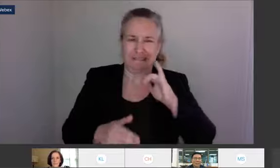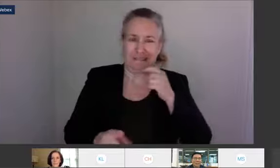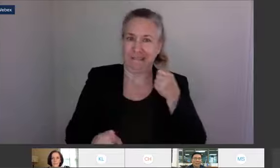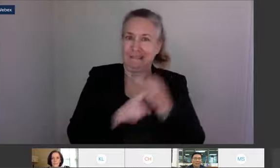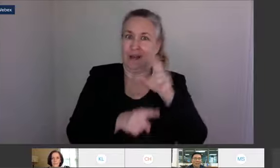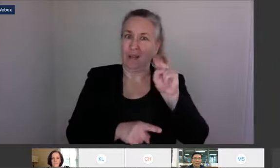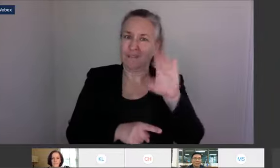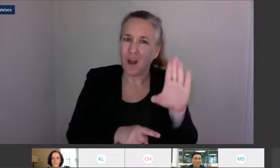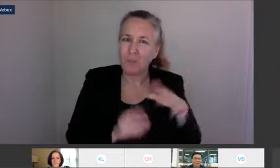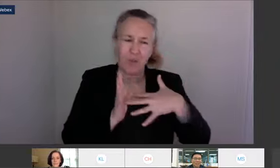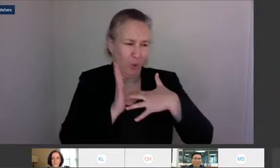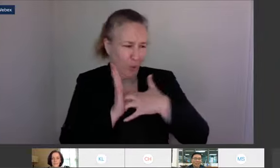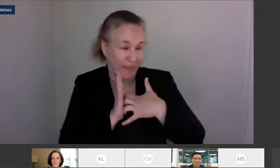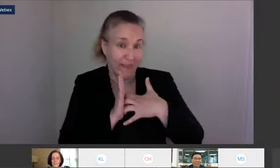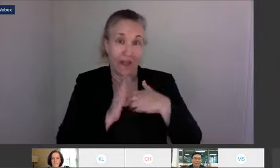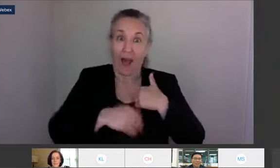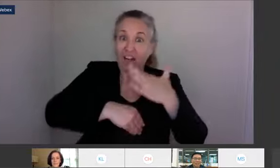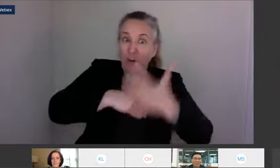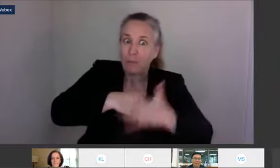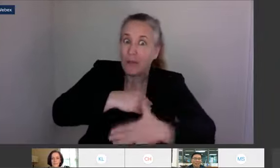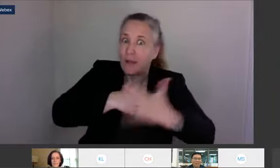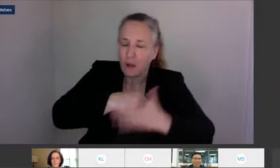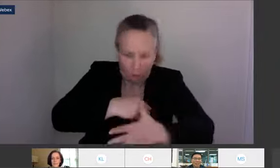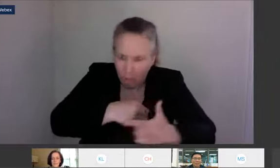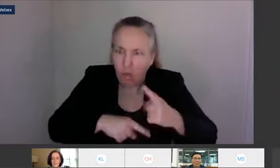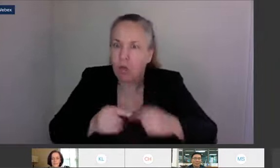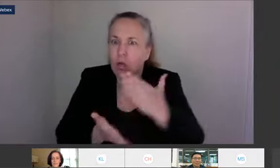that can't be stopped severe abdominal pain especially if